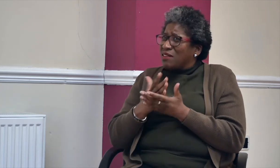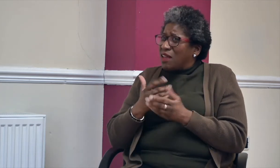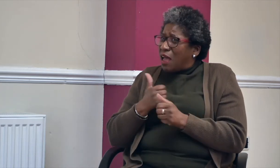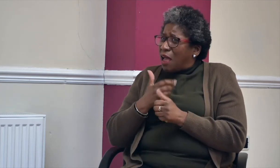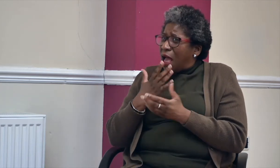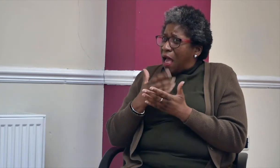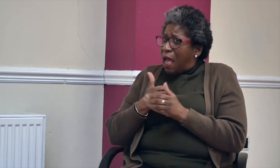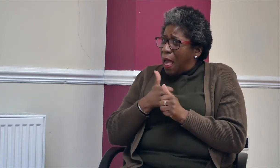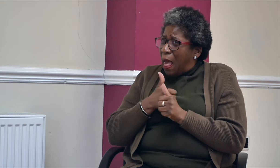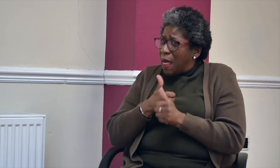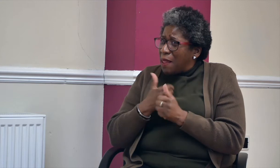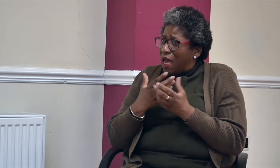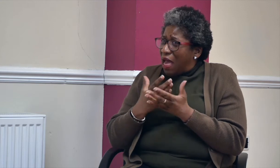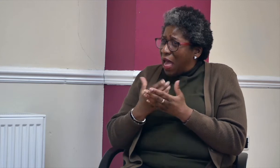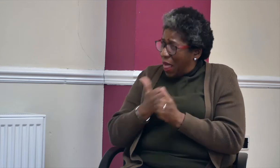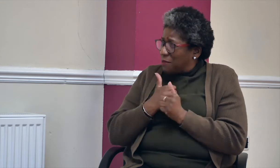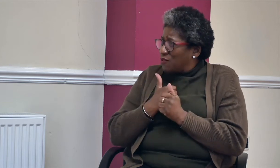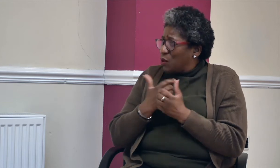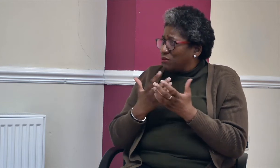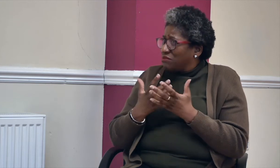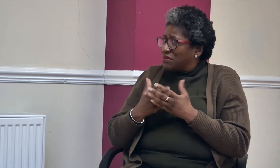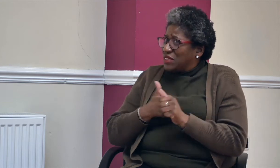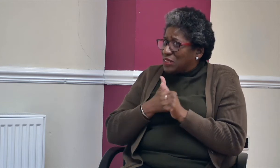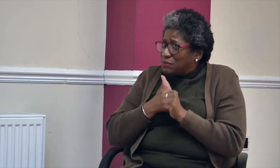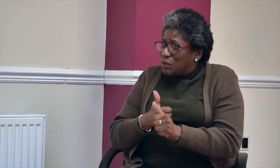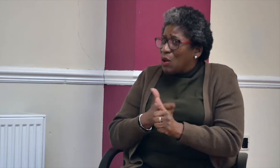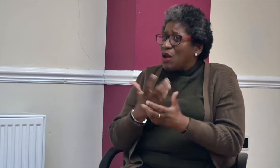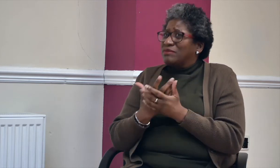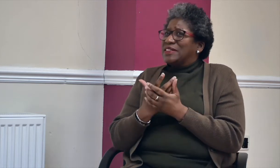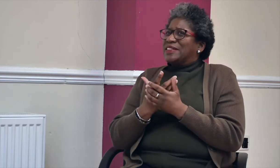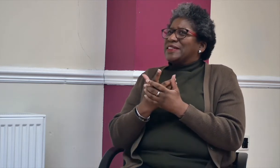She was really supportive.